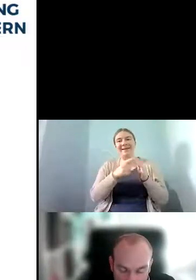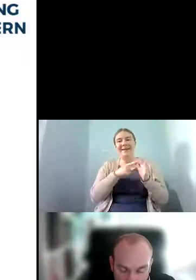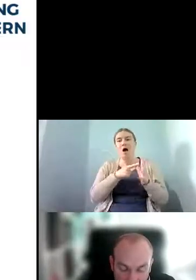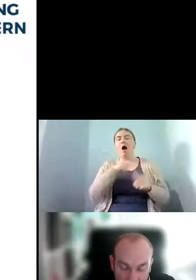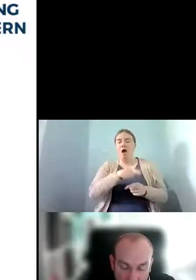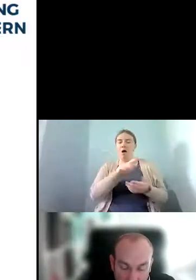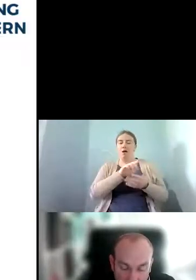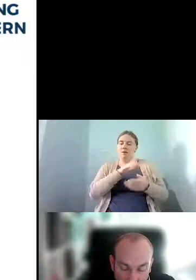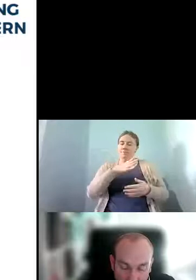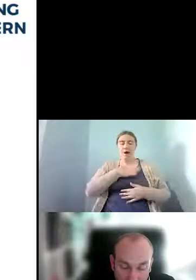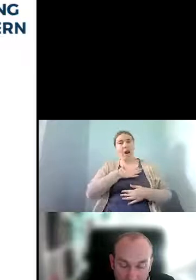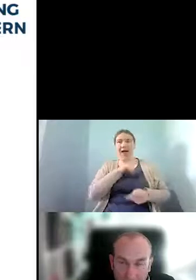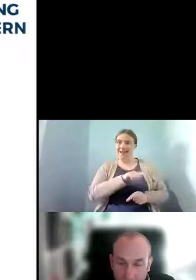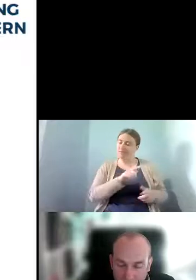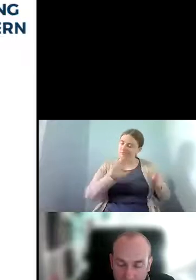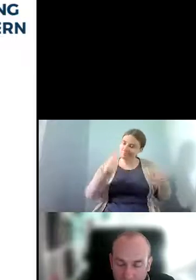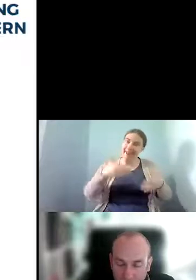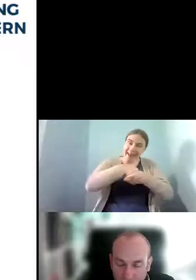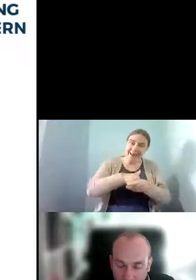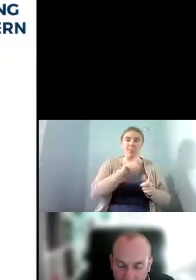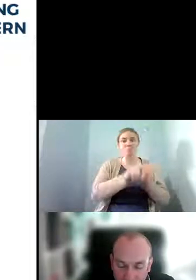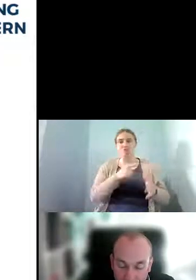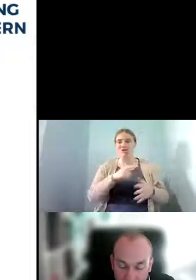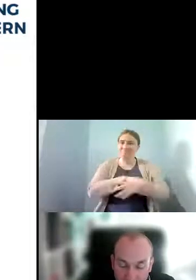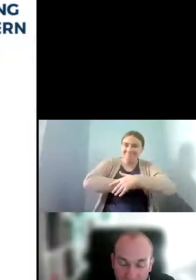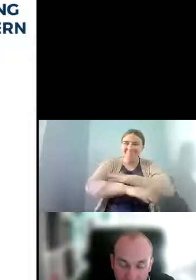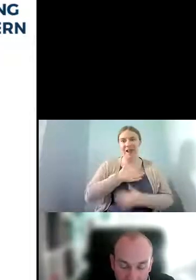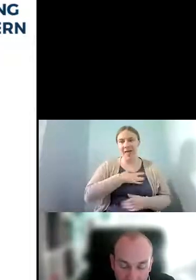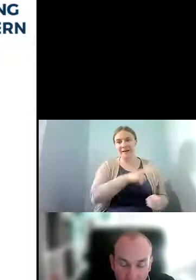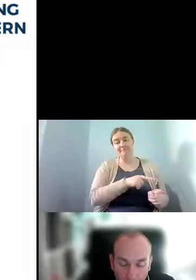i joined the unlocking the severn delivery team in 2018 and i'm effectively seconded